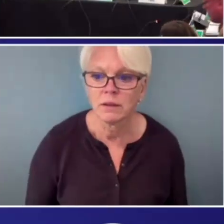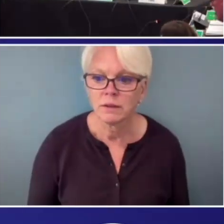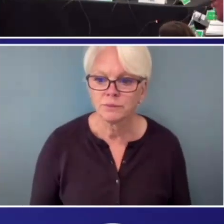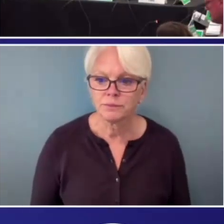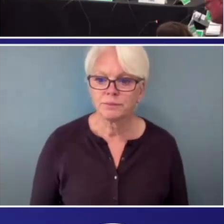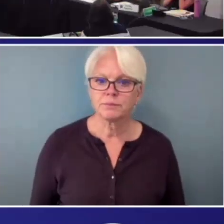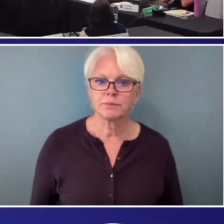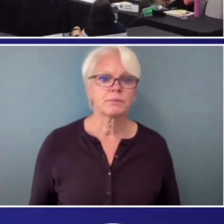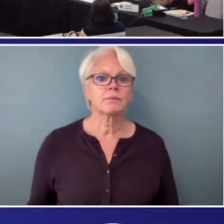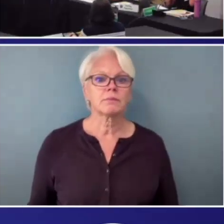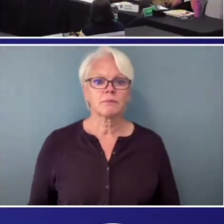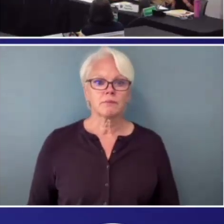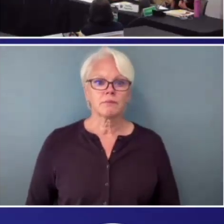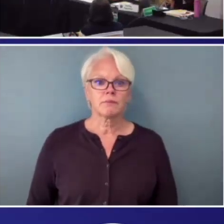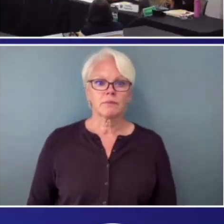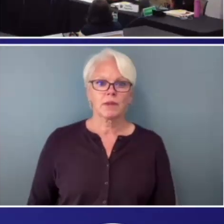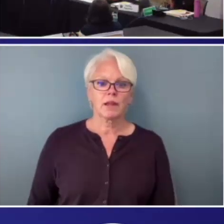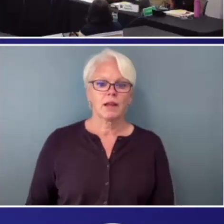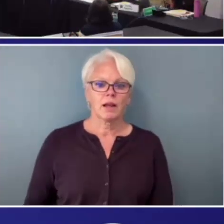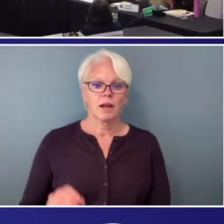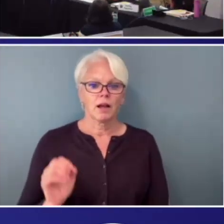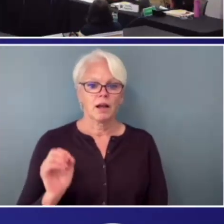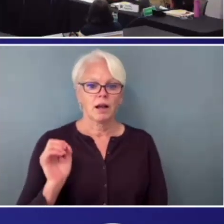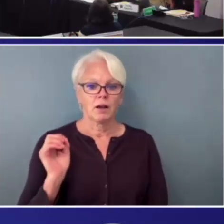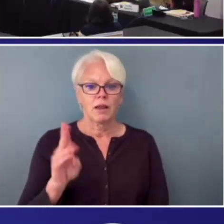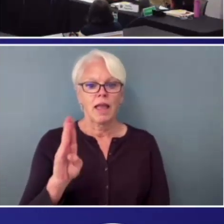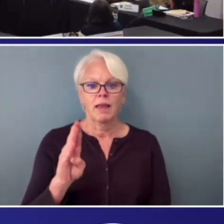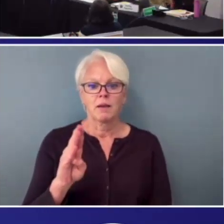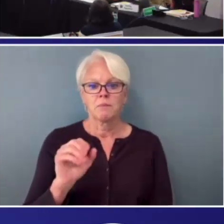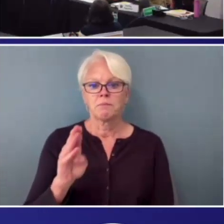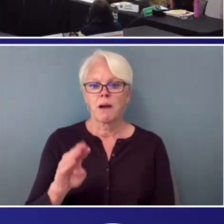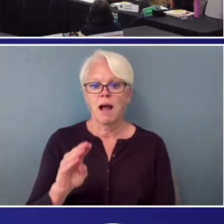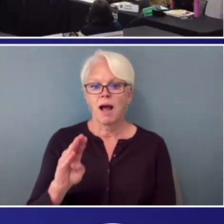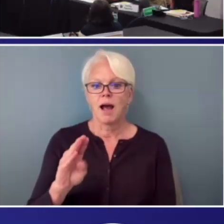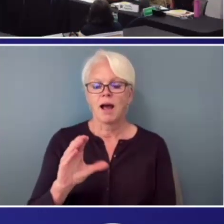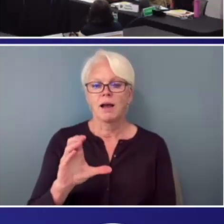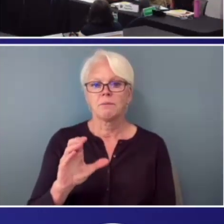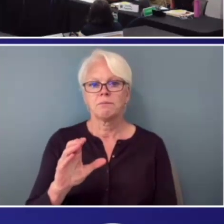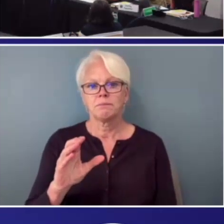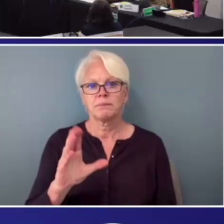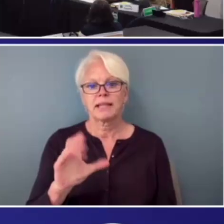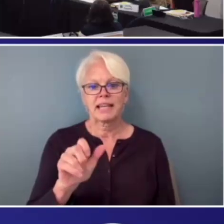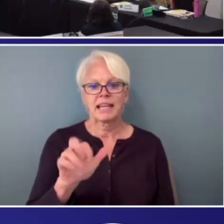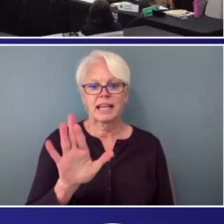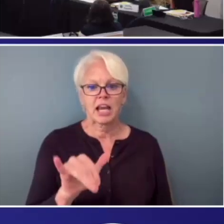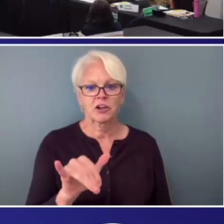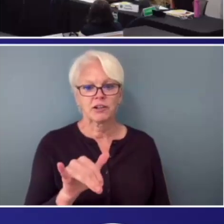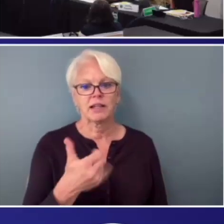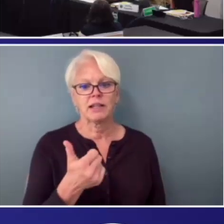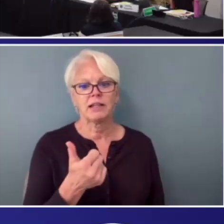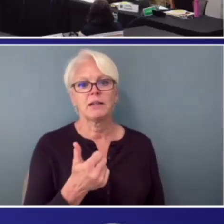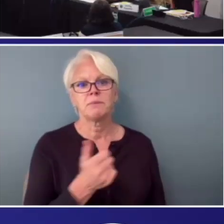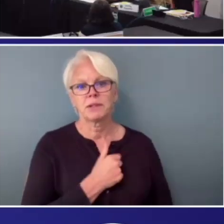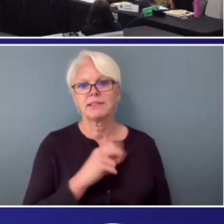Bob Carey, military and veteran. I'll be quick. I don't know where we stand on the amendatory texts regarding the reserve and